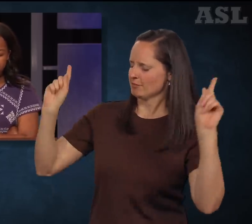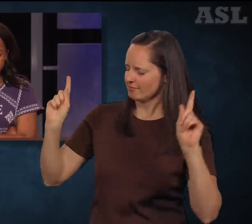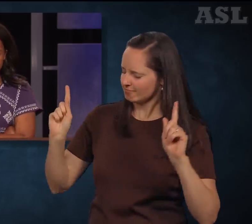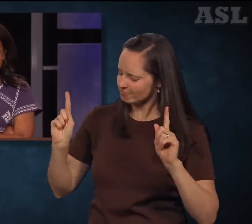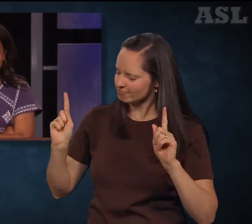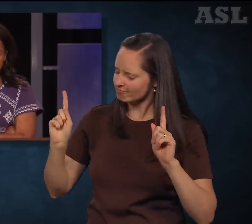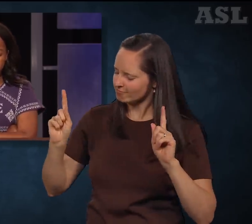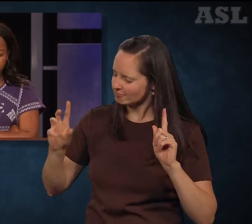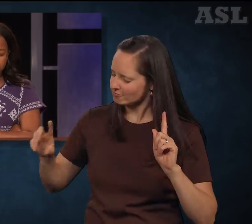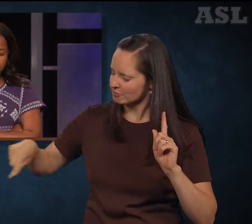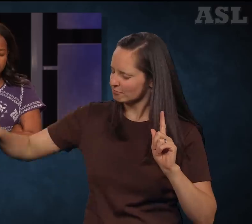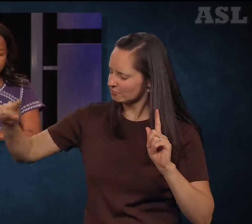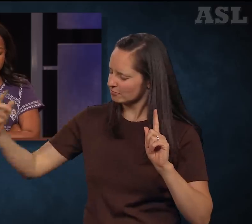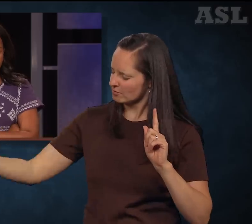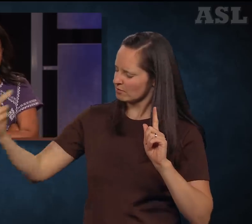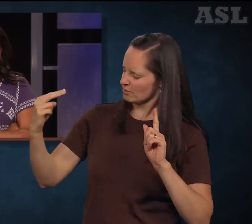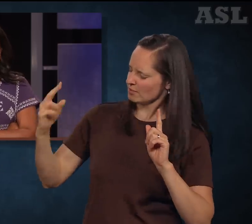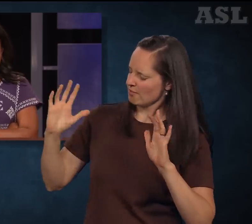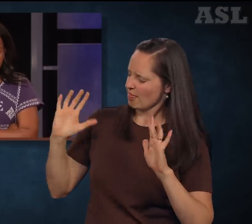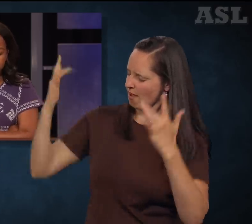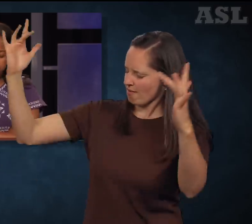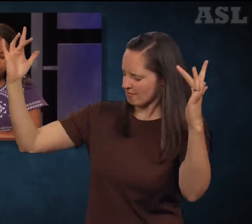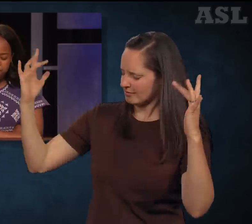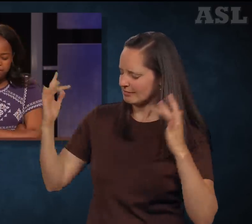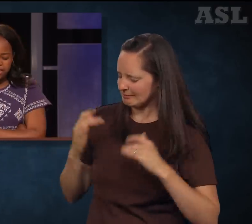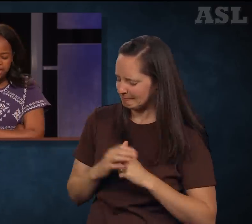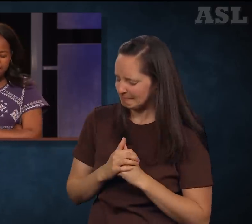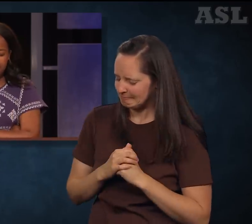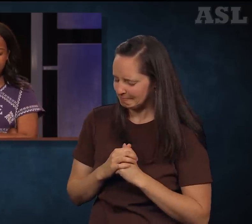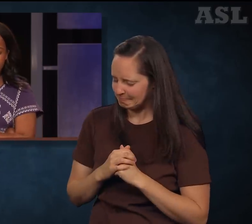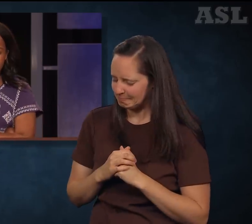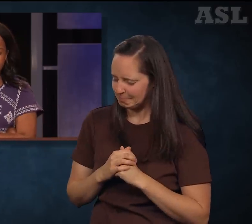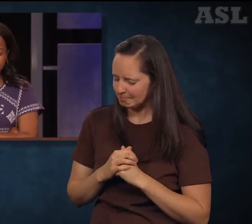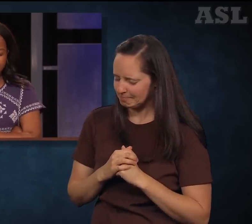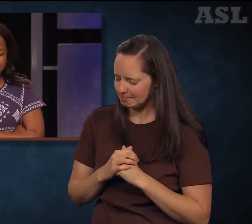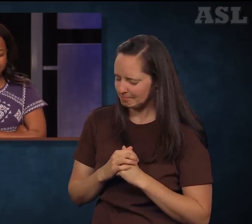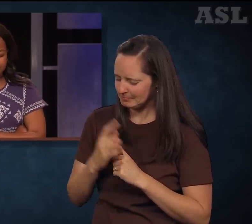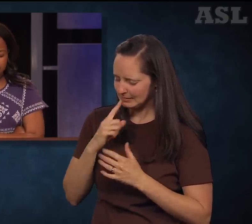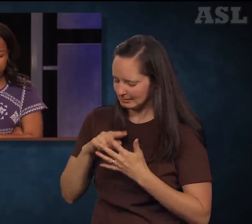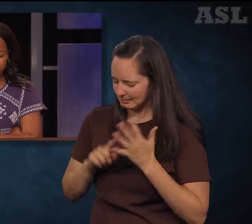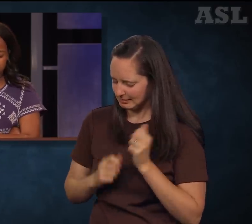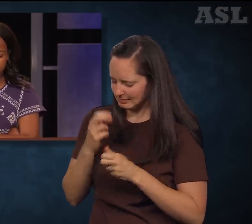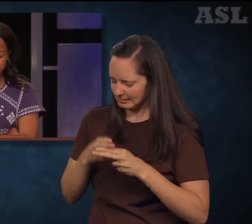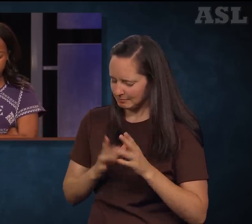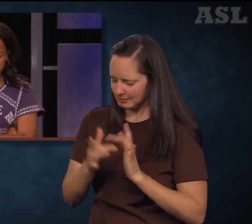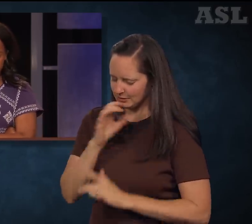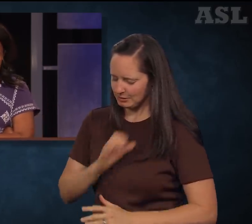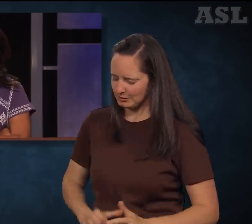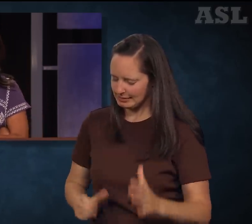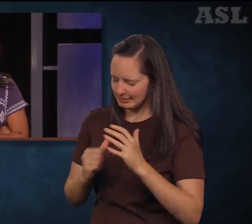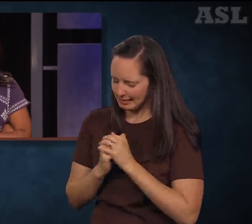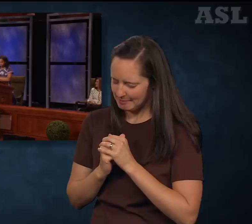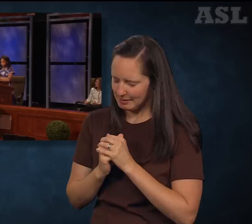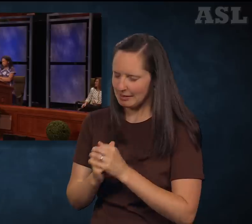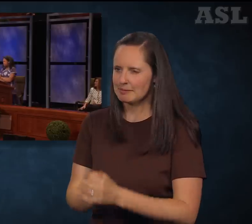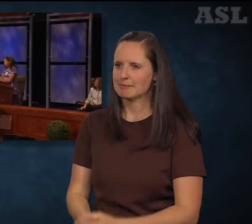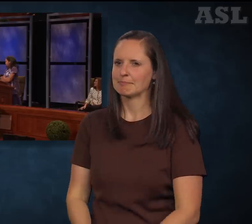STAND OUT AND BE DIFFERENT, AND BE A LIGHT TO THE REST OF THE